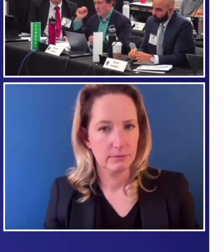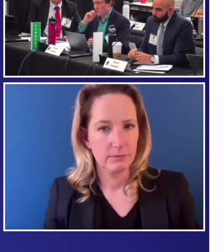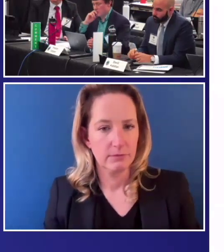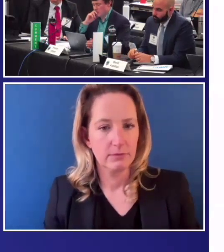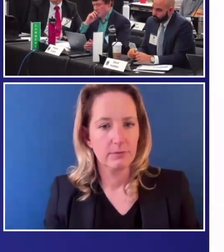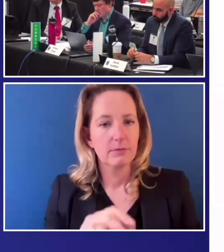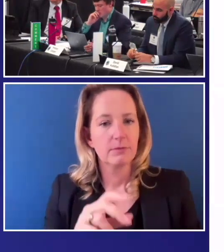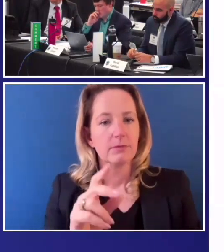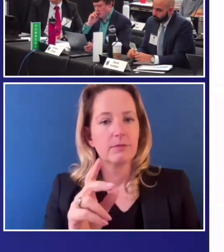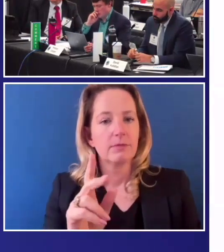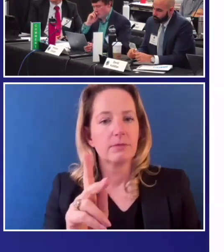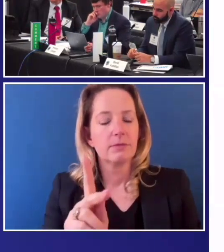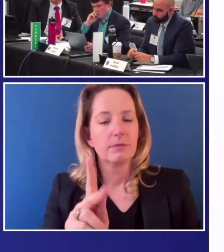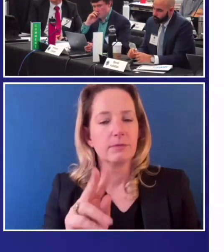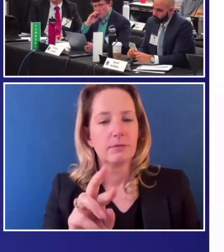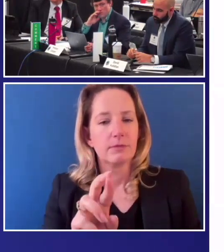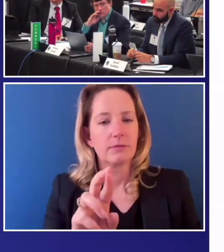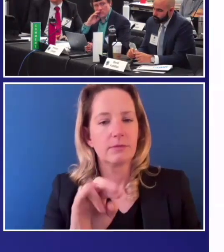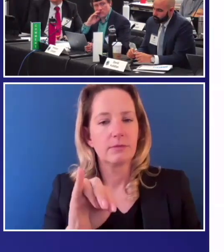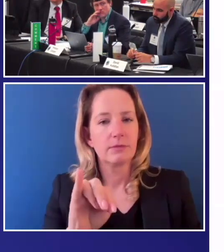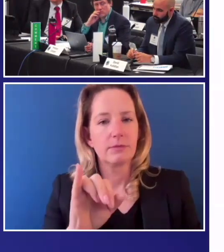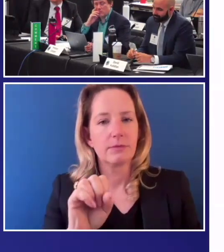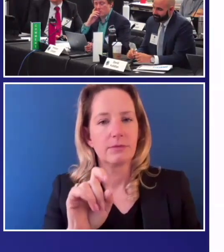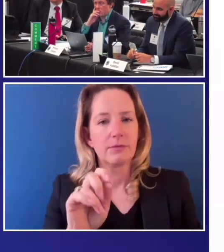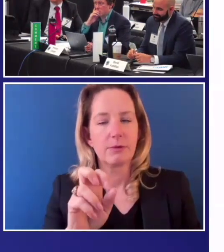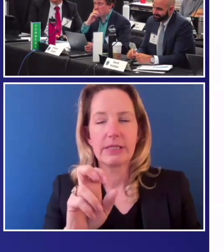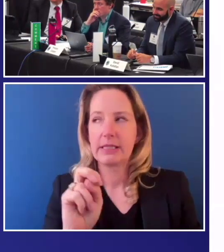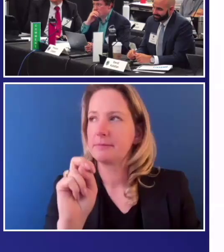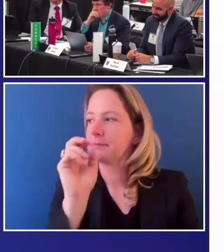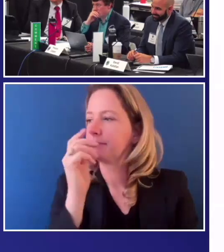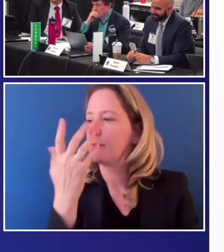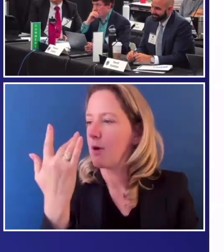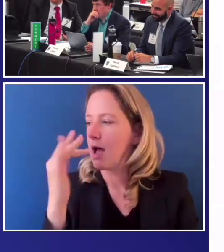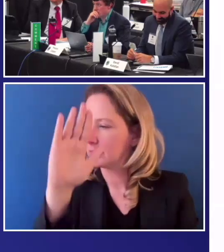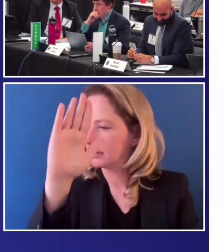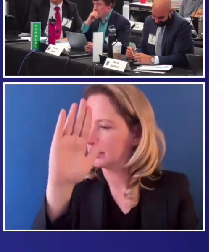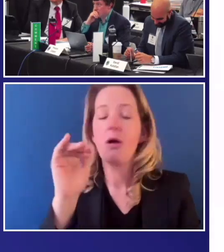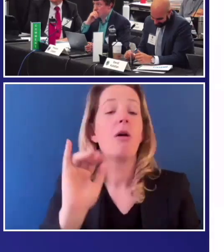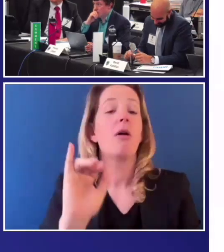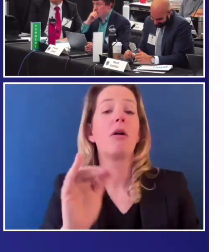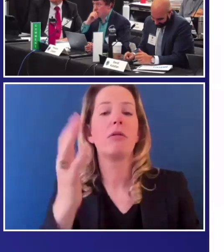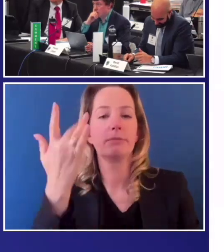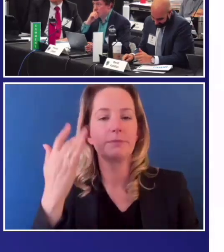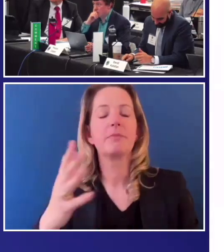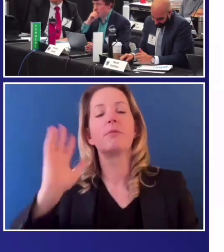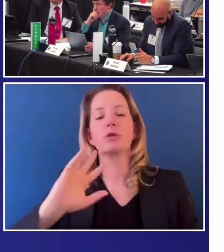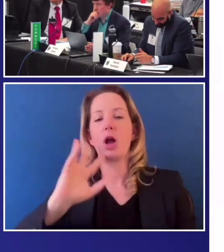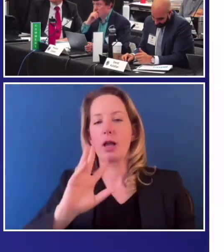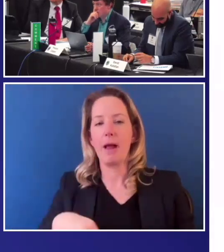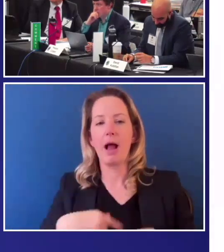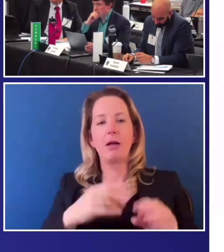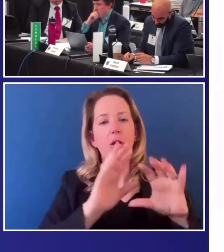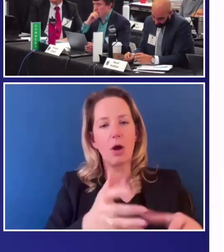Thank you. Why did I put my hand up? Oh, we -- back to before the cohort interval issue. Randall --